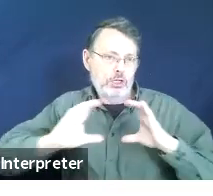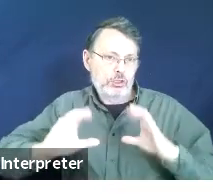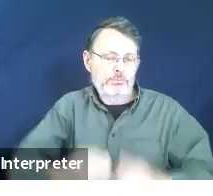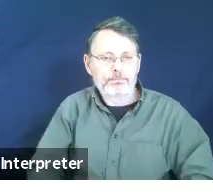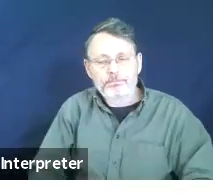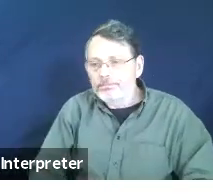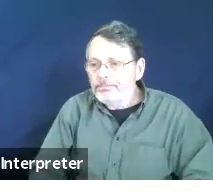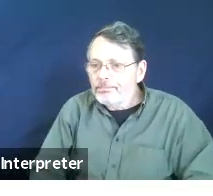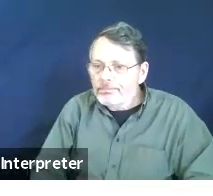Next slide, please.